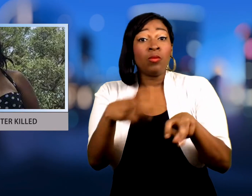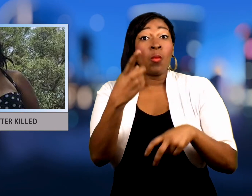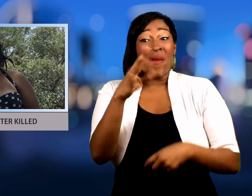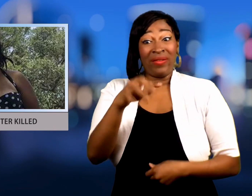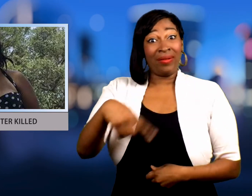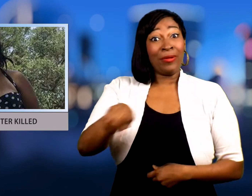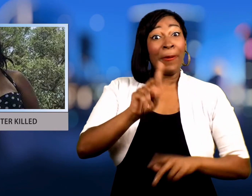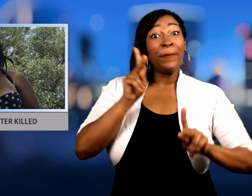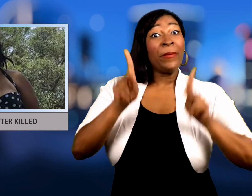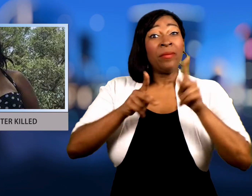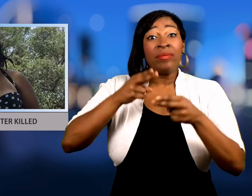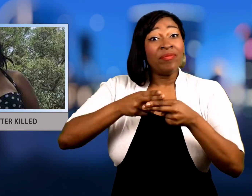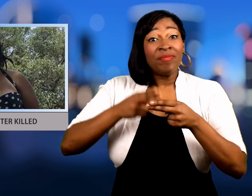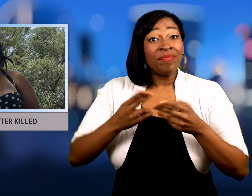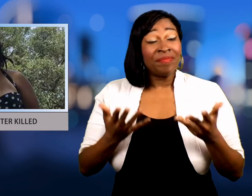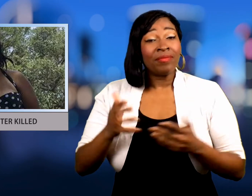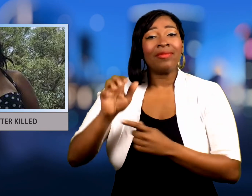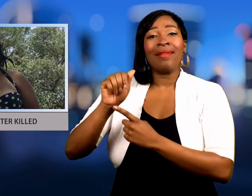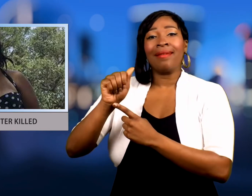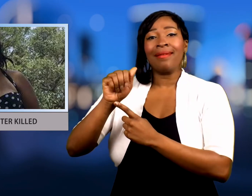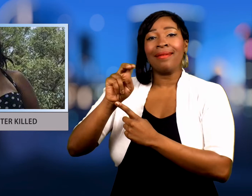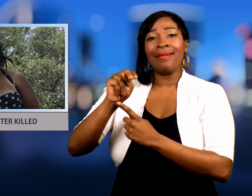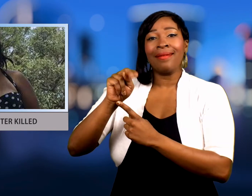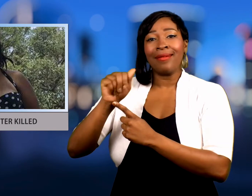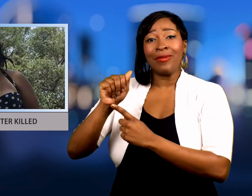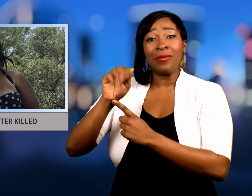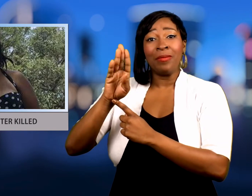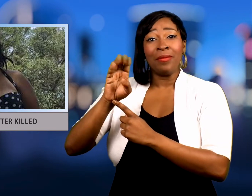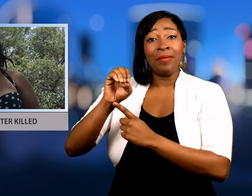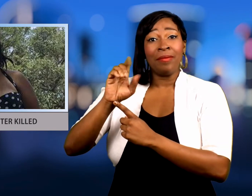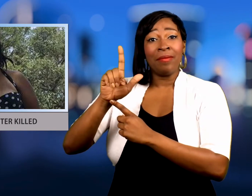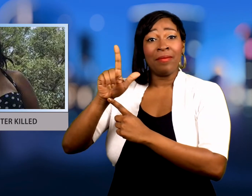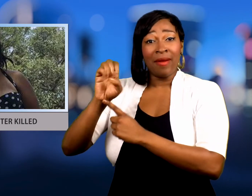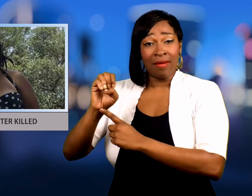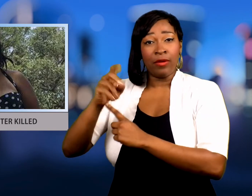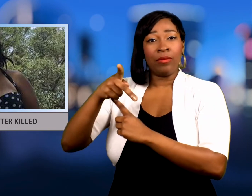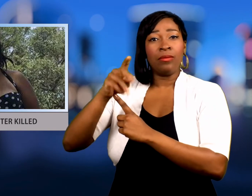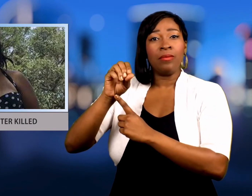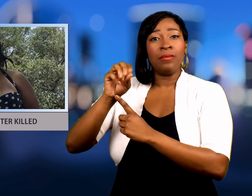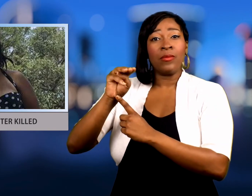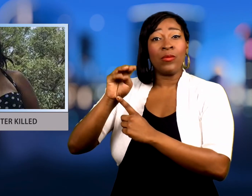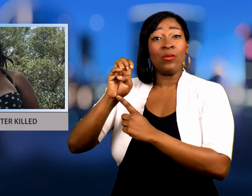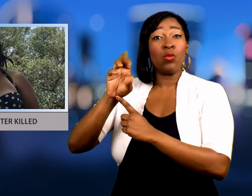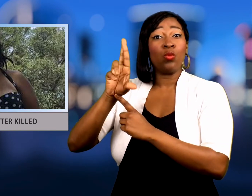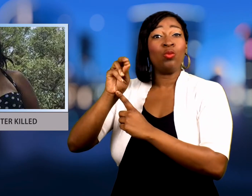was Annabelle Pomeroy.